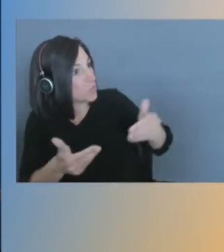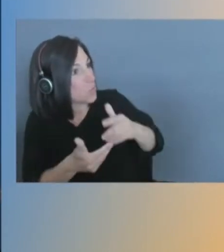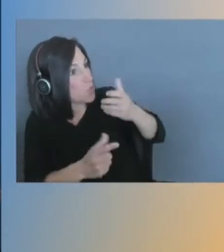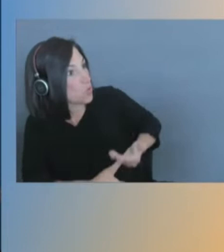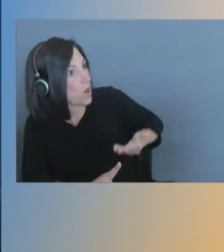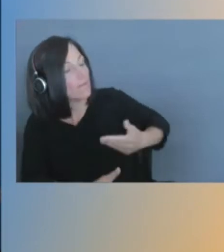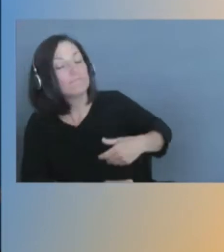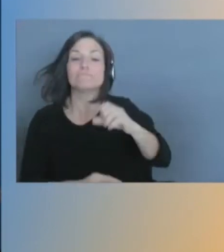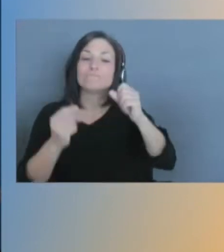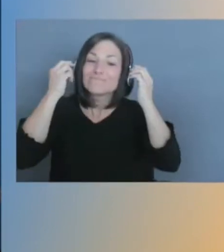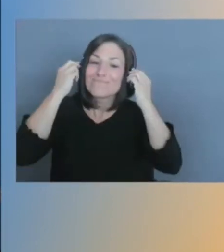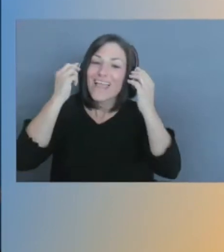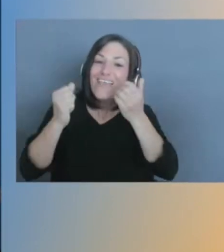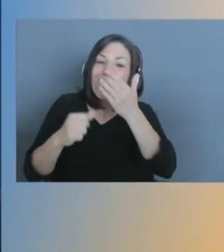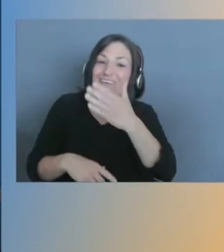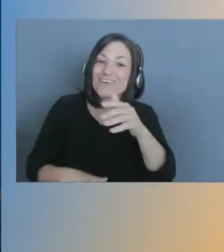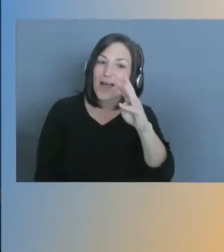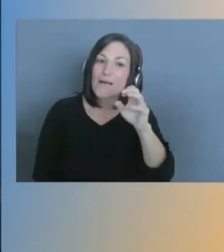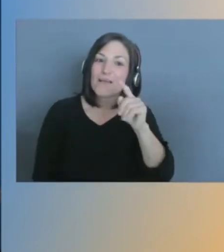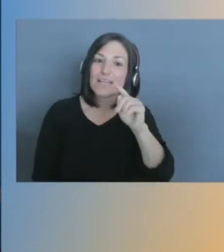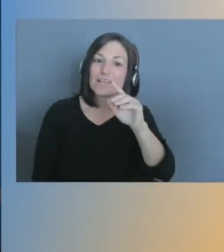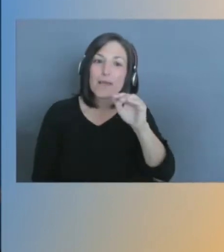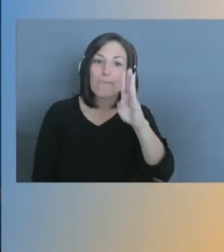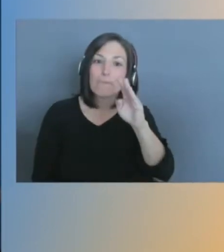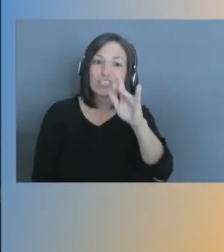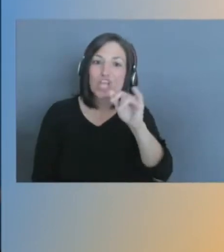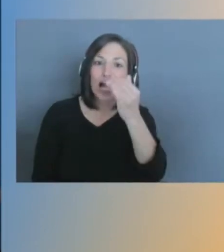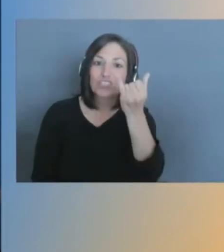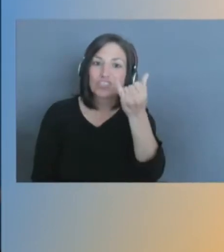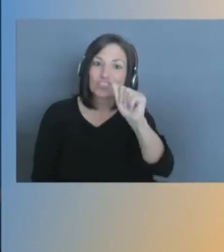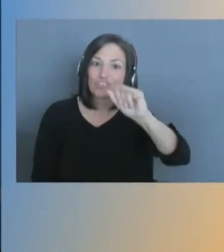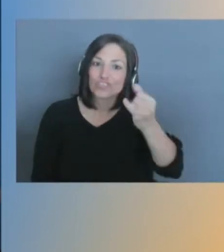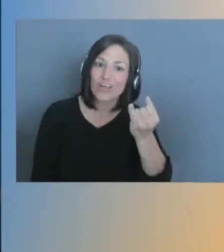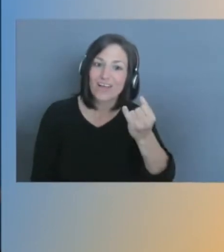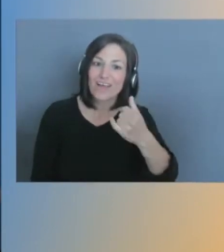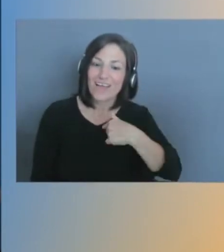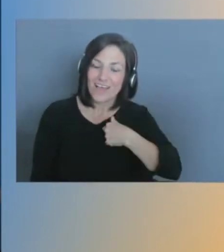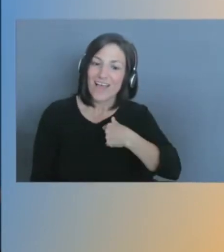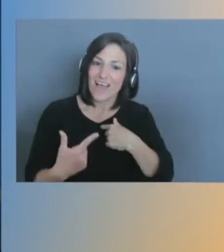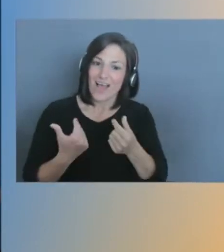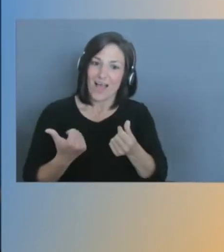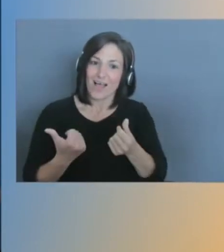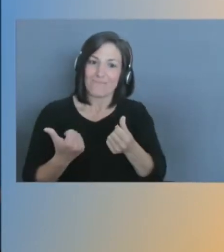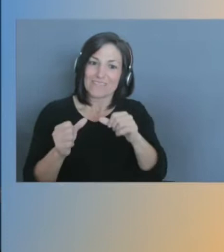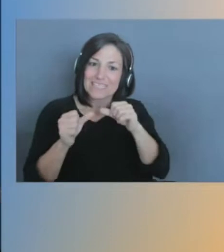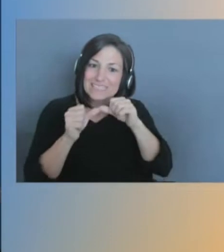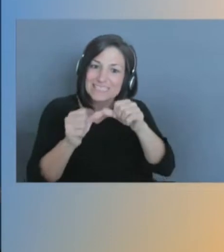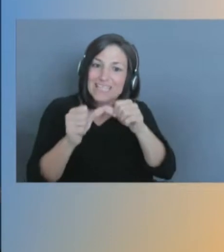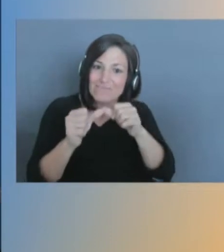Hey everyone. I'm Amit Bajaj. And I'm actually a sustainability business advisor with AWS global sustainability team.